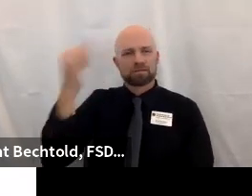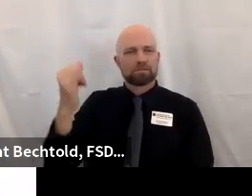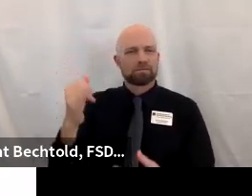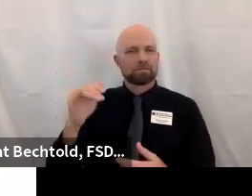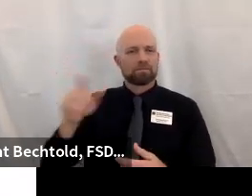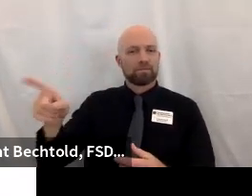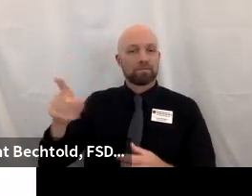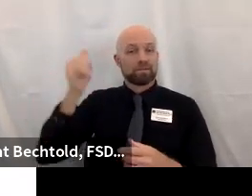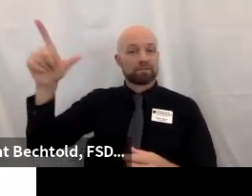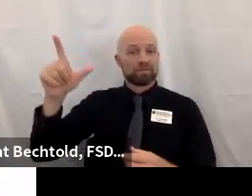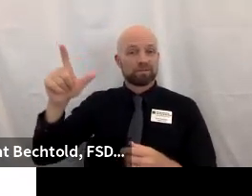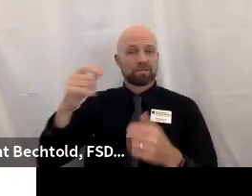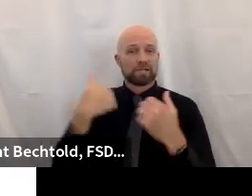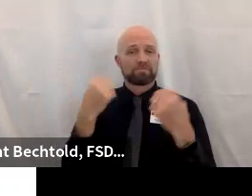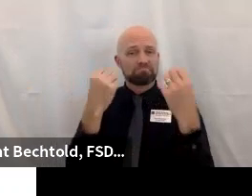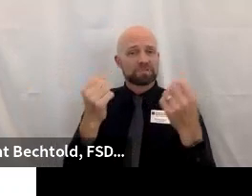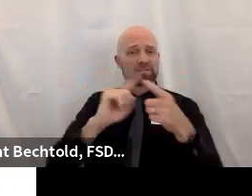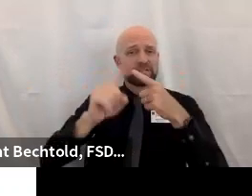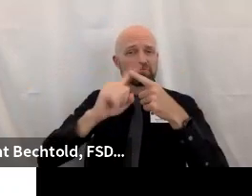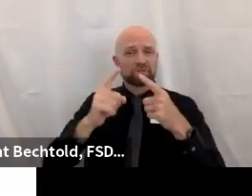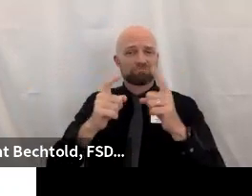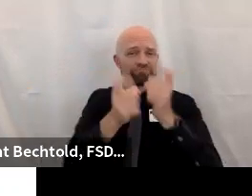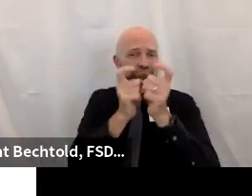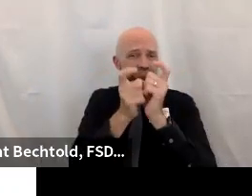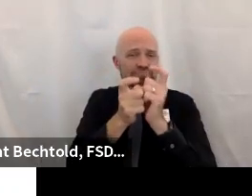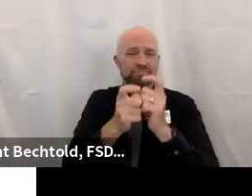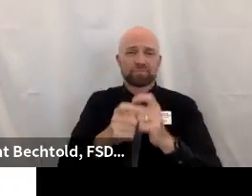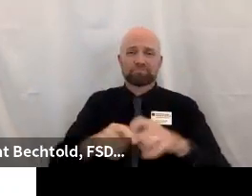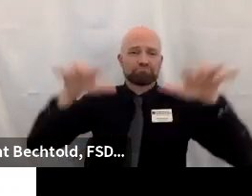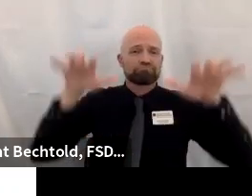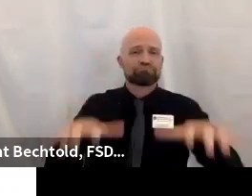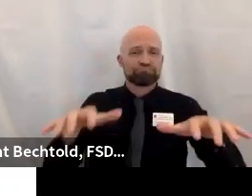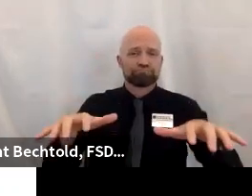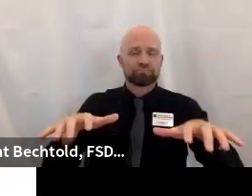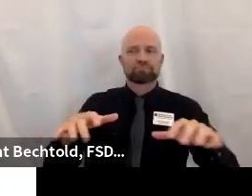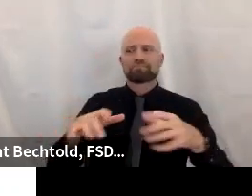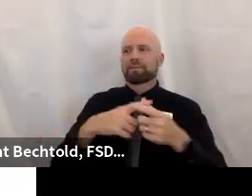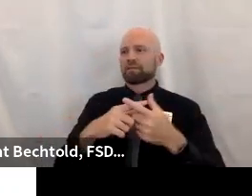So the idea that ASL has many different parameters